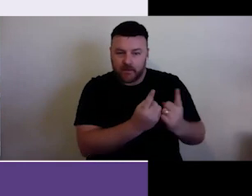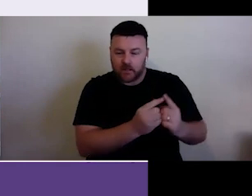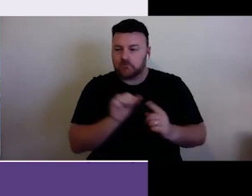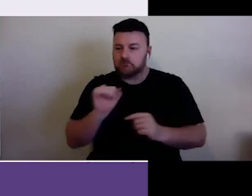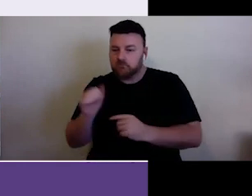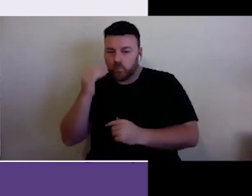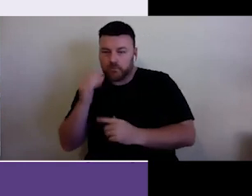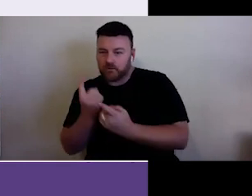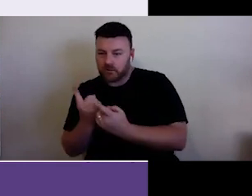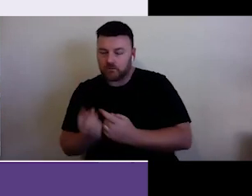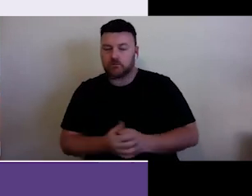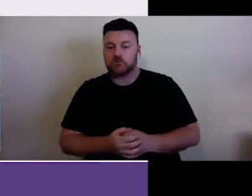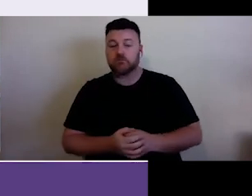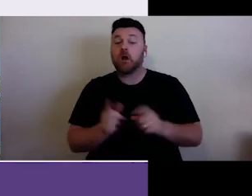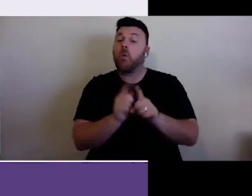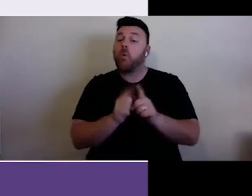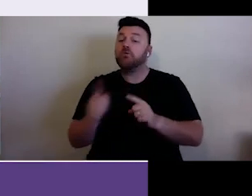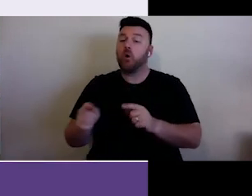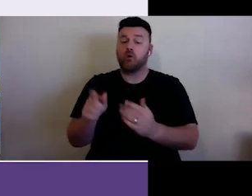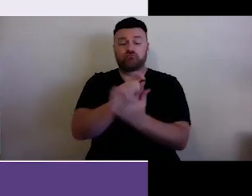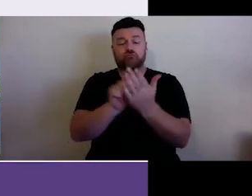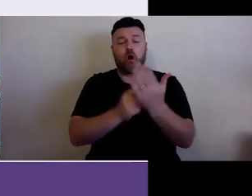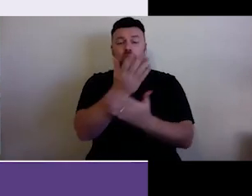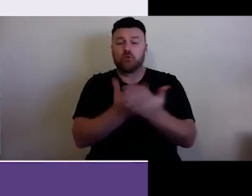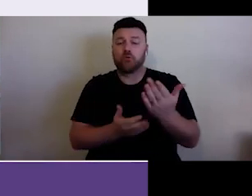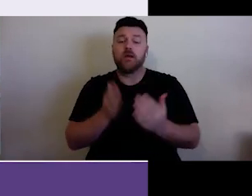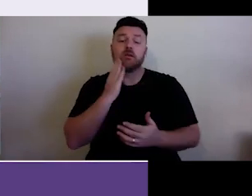you're writing stories, just because someone shared you a story in a